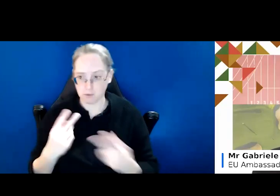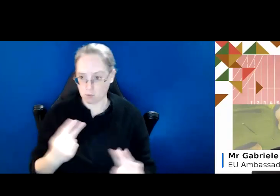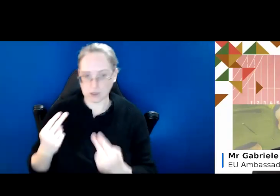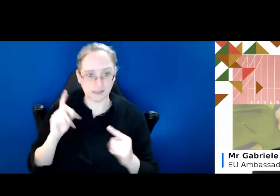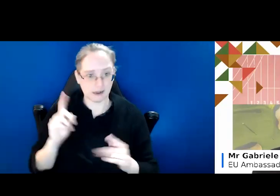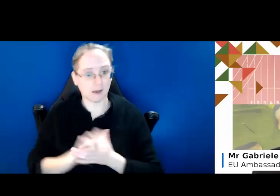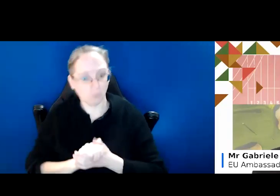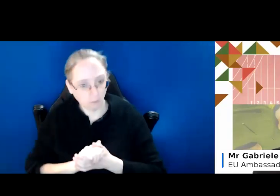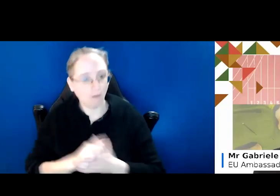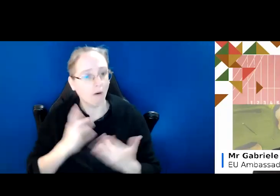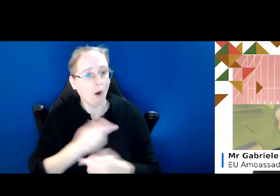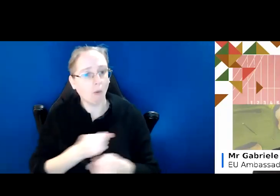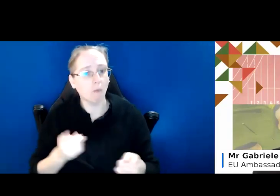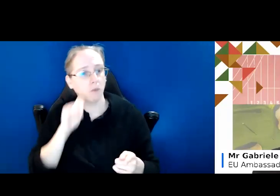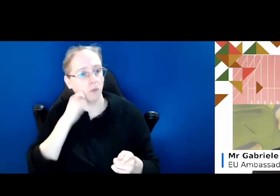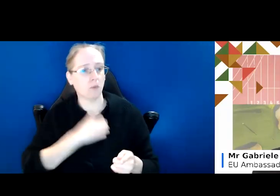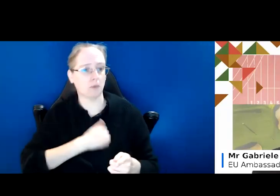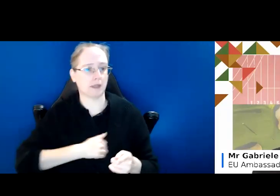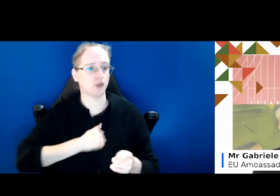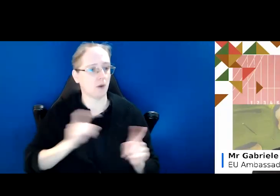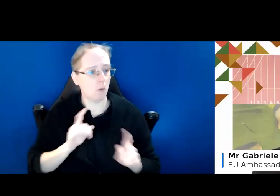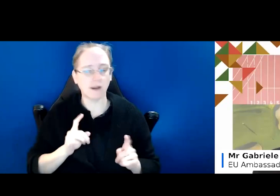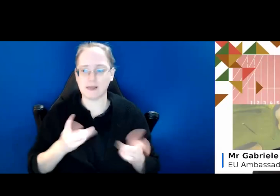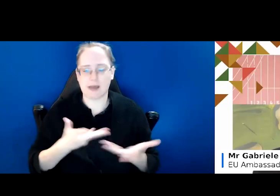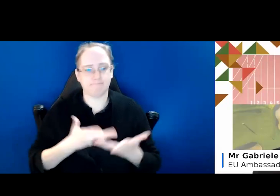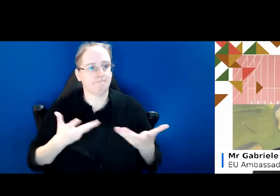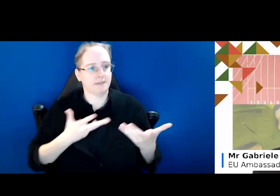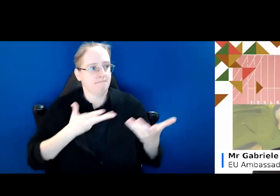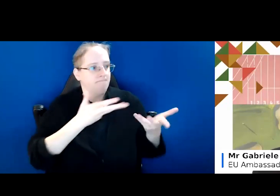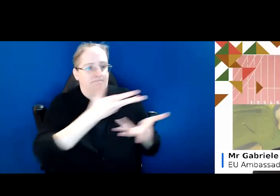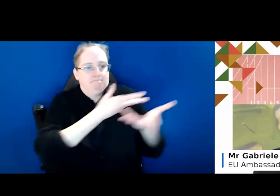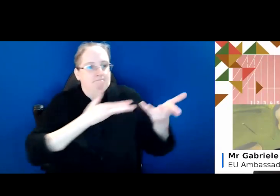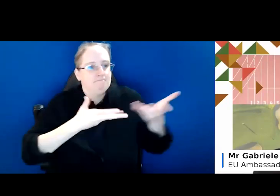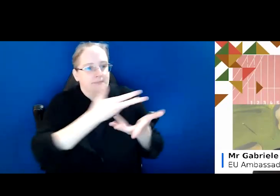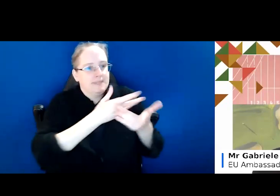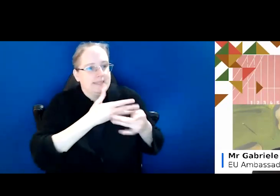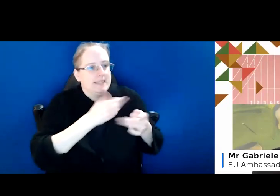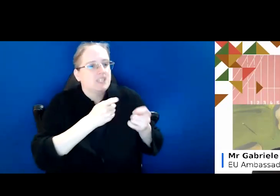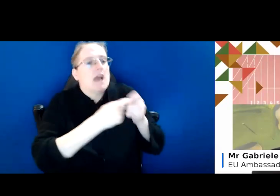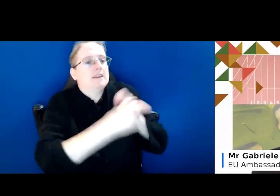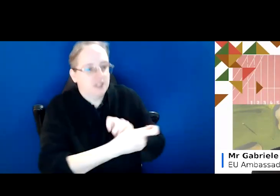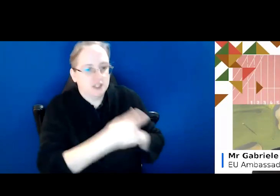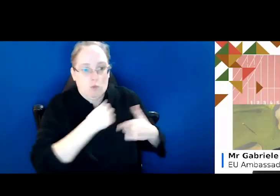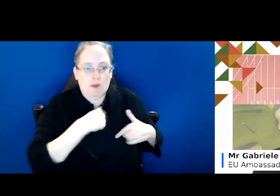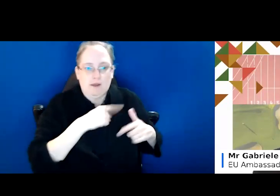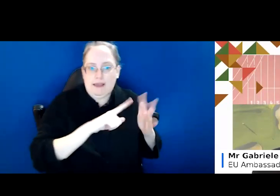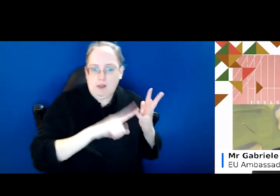will enjoy the transformative dialog that we in the EU and the Australian Human Rights Commission believe will usher